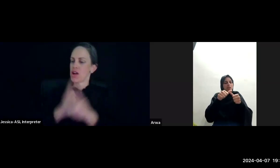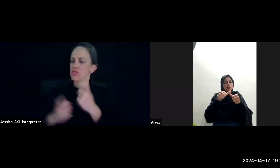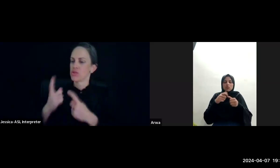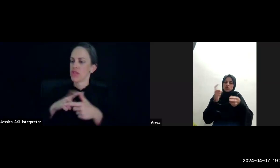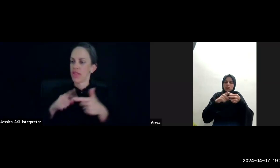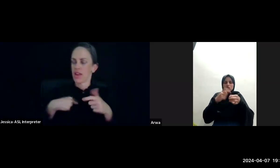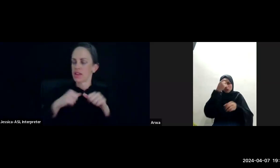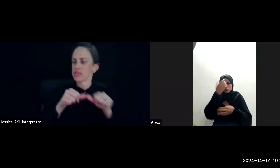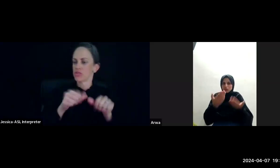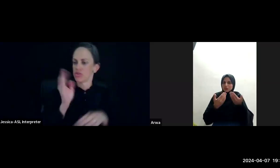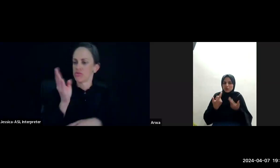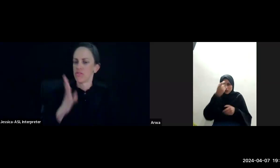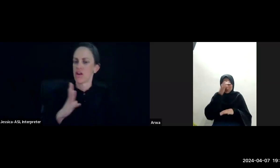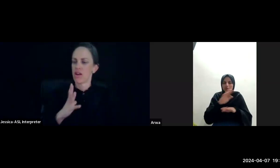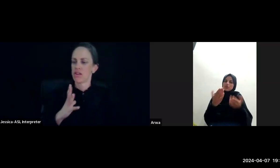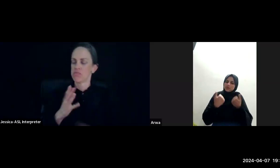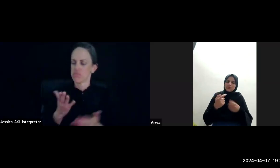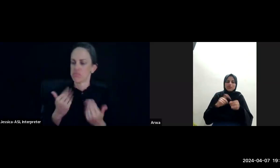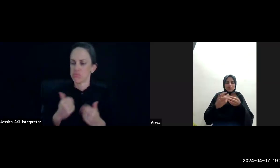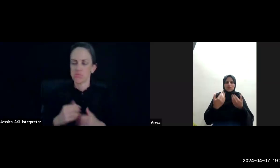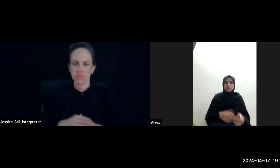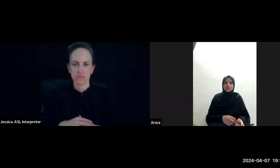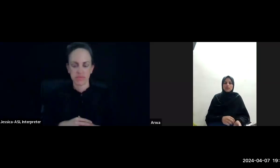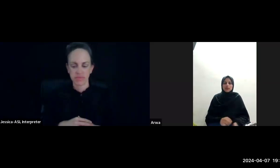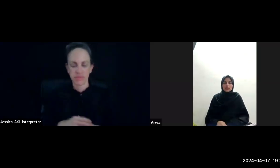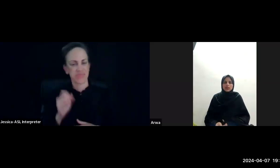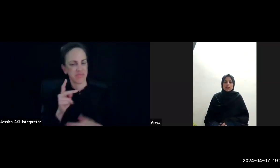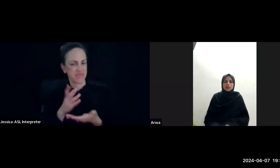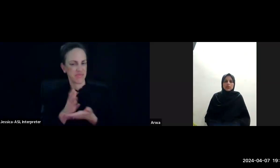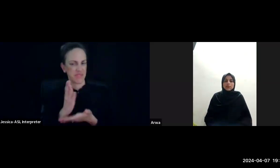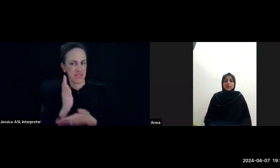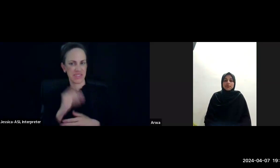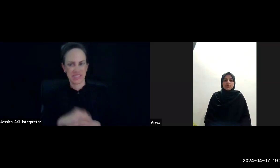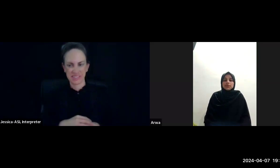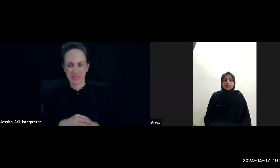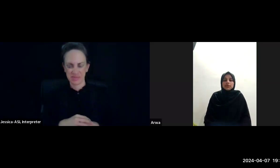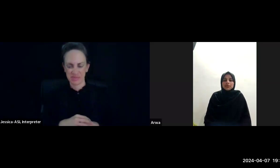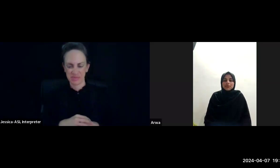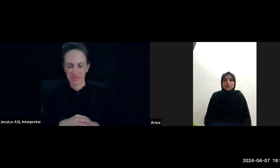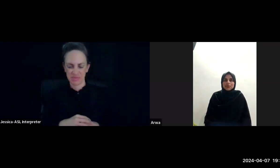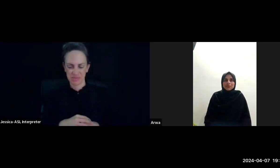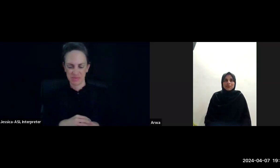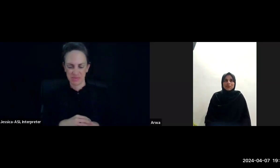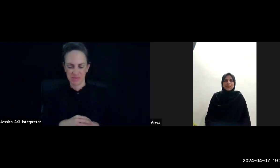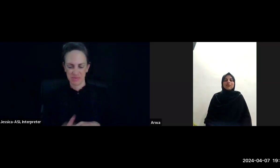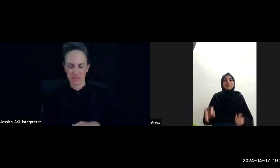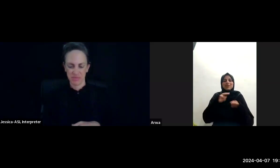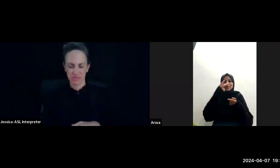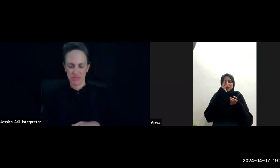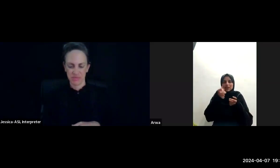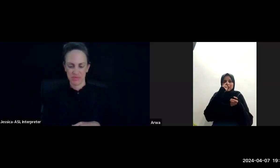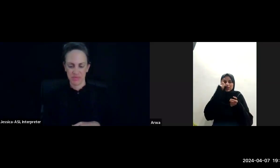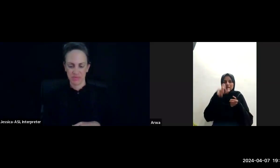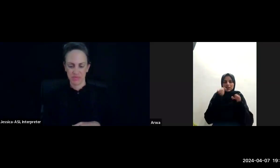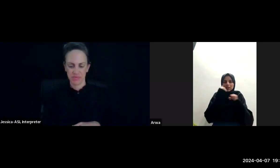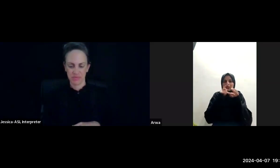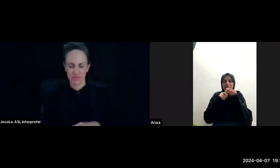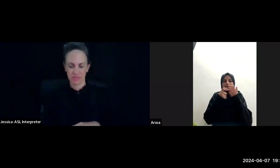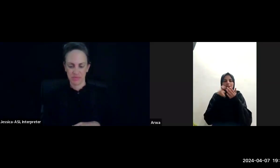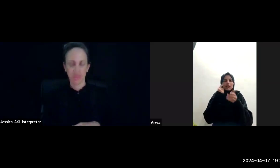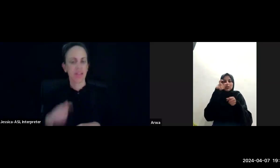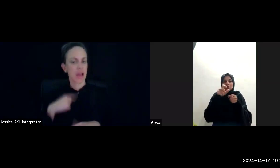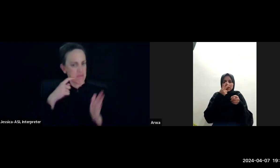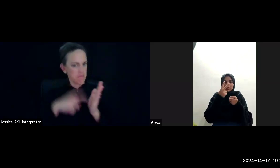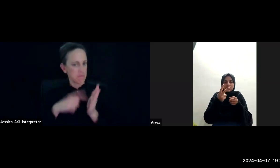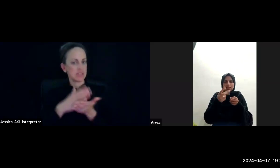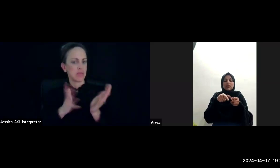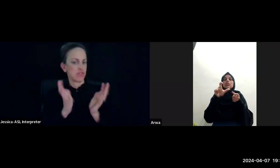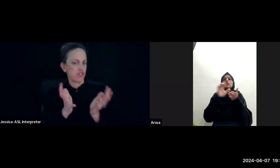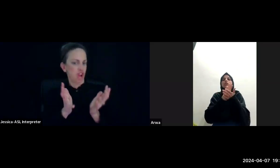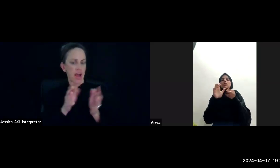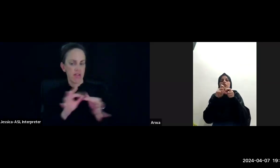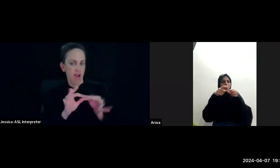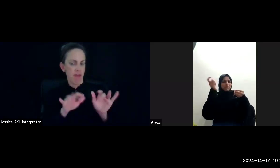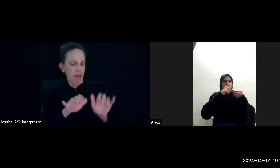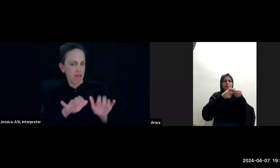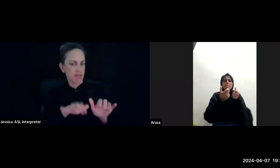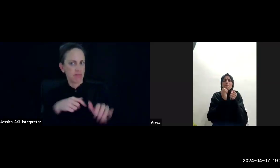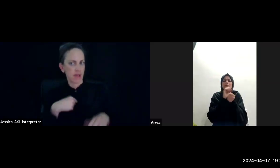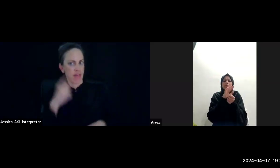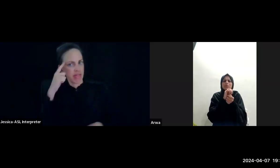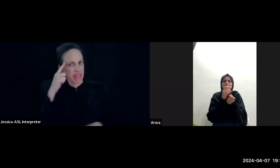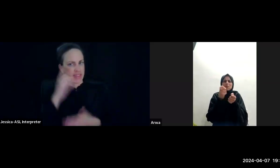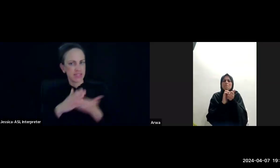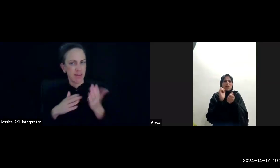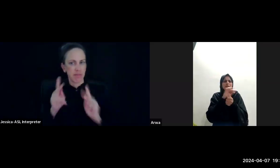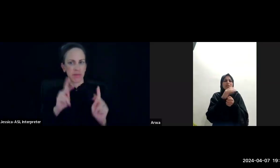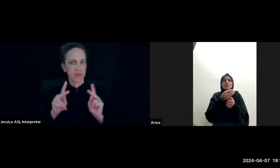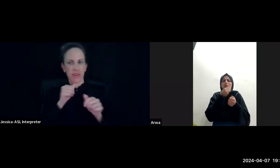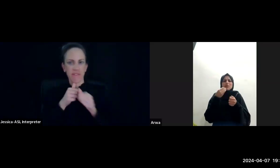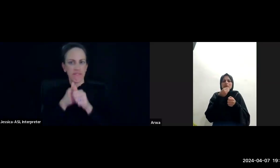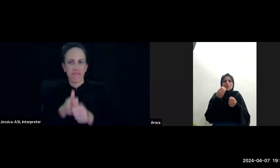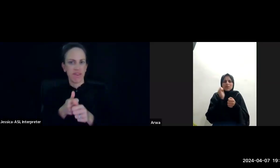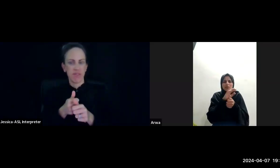[Geri speaking] All right, because I'm I'm seeing some comments in the chat. I believe some people were not able to follow properly.